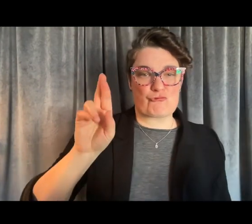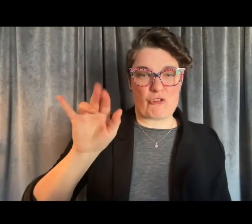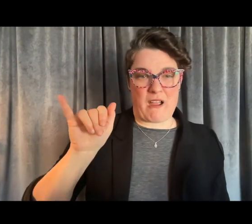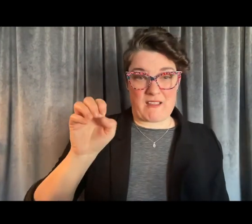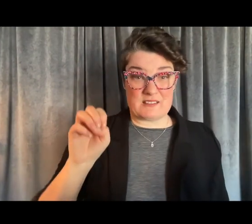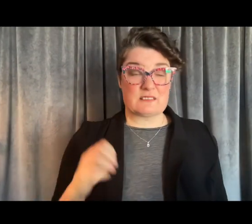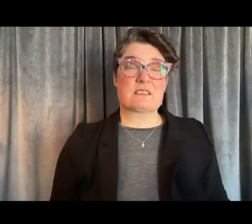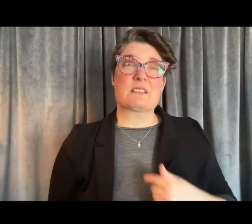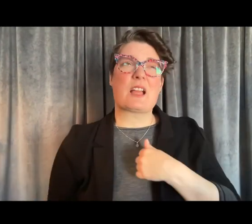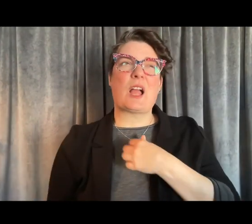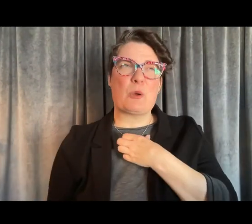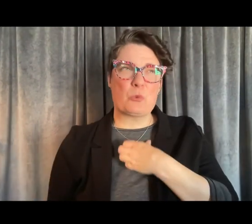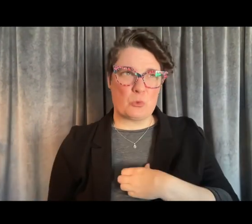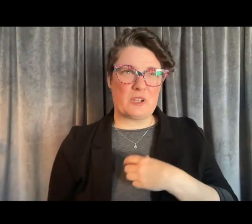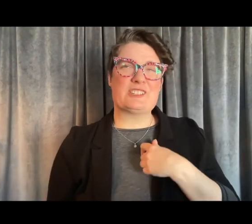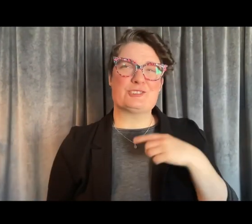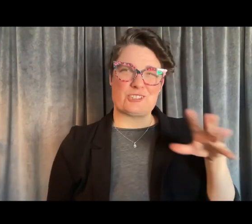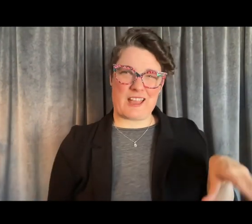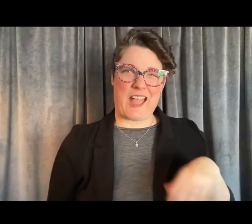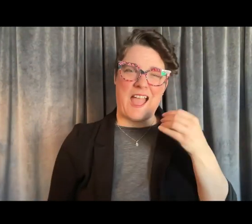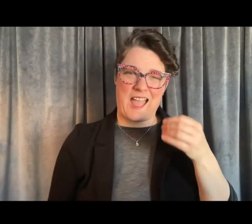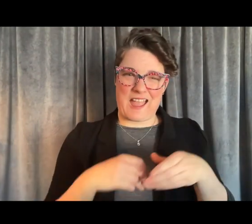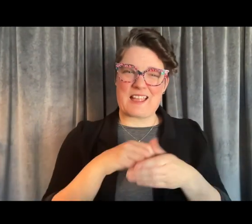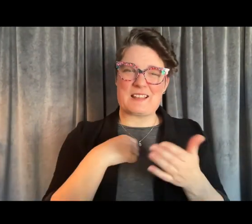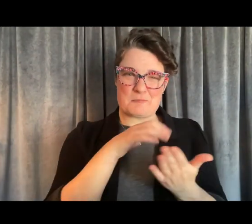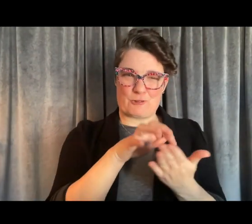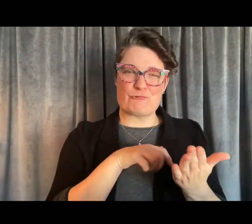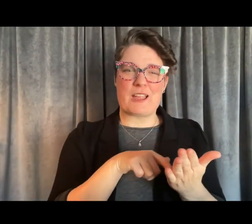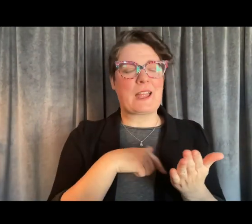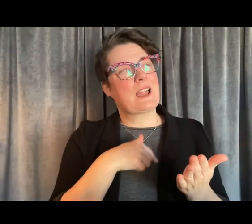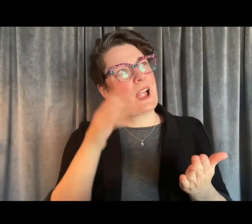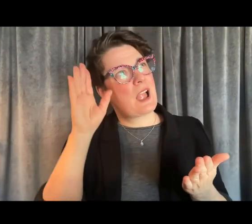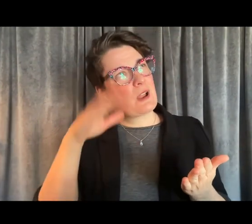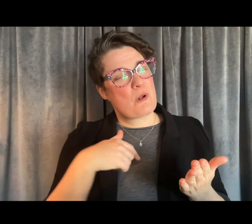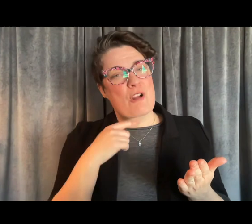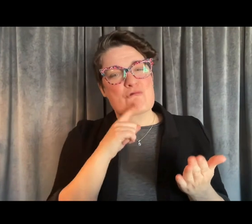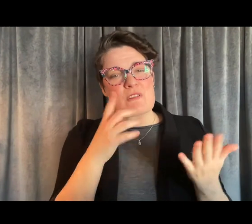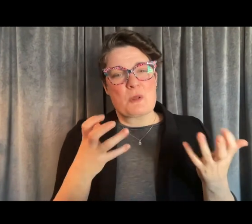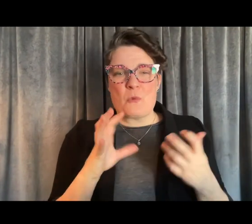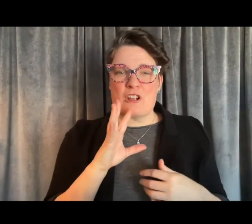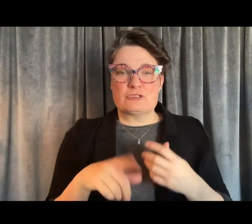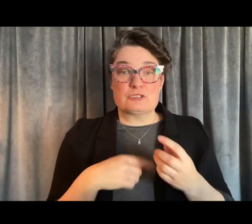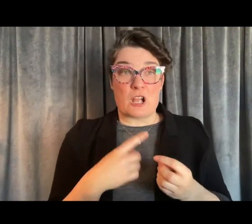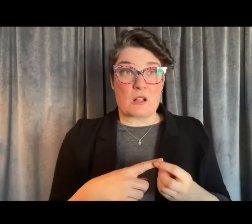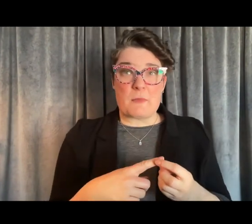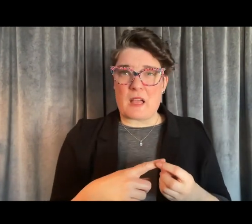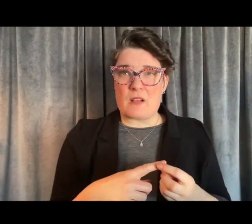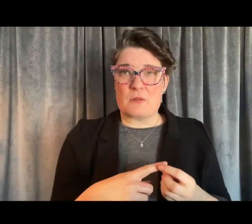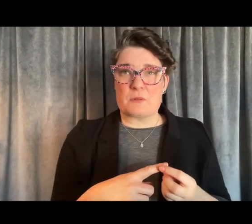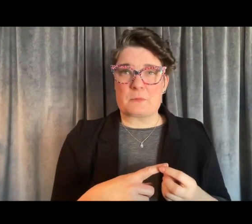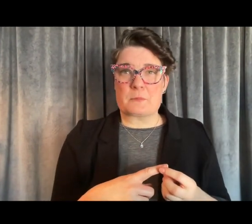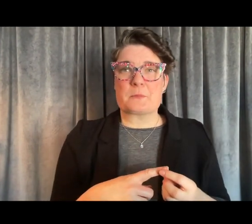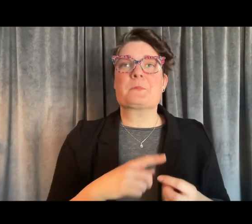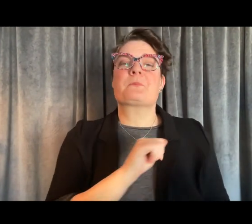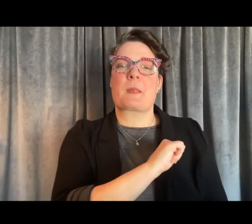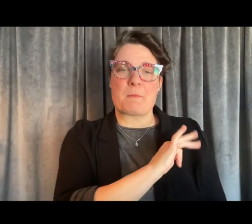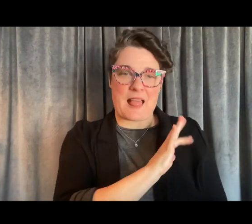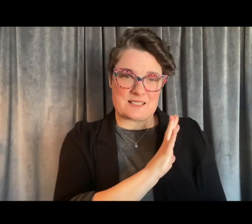I wish that I would have added something to my writing I realized that I really wanted to talk about Palestine and it was